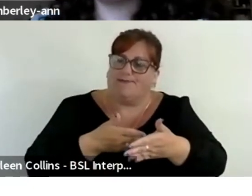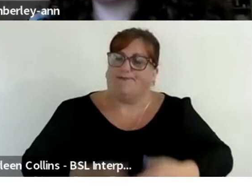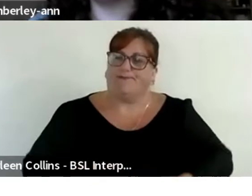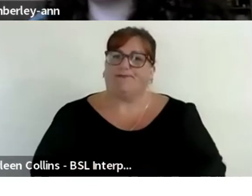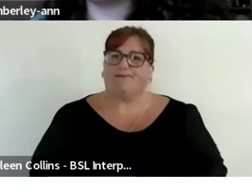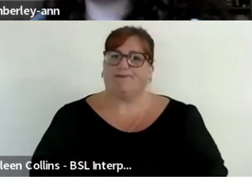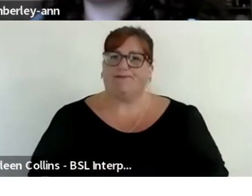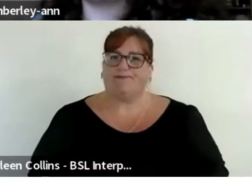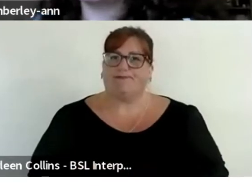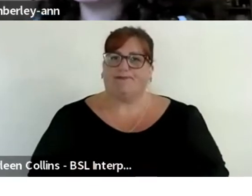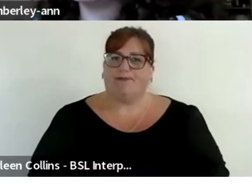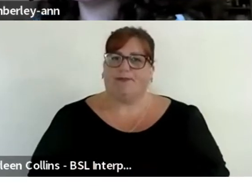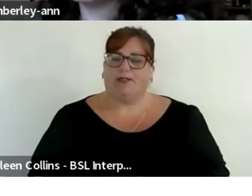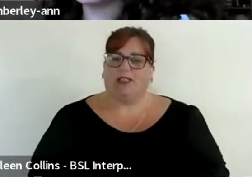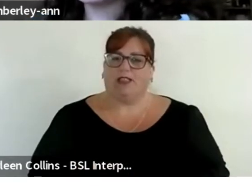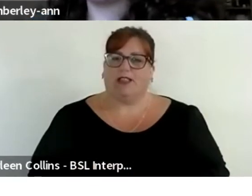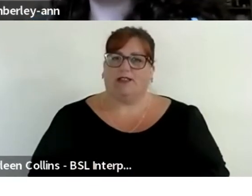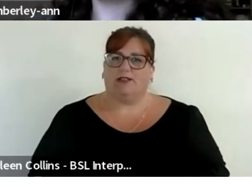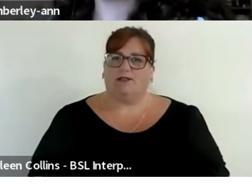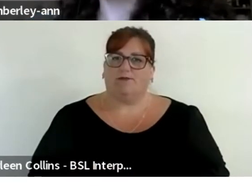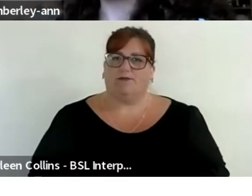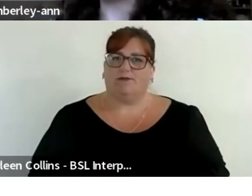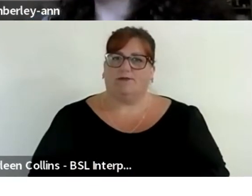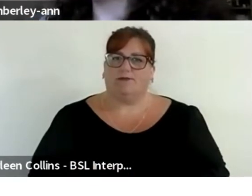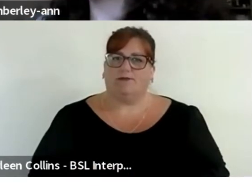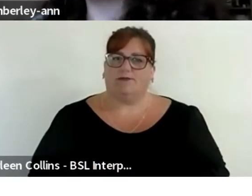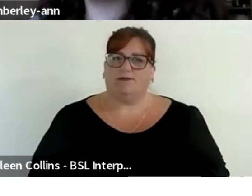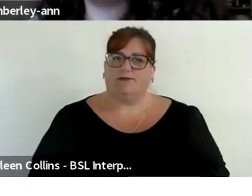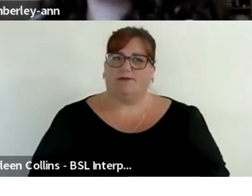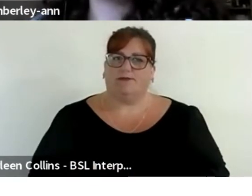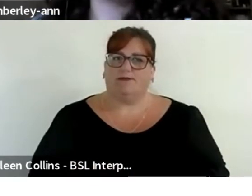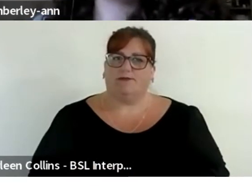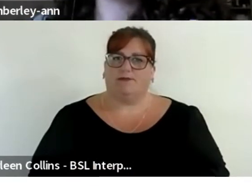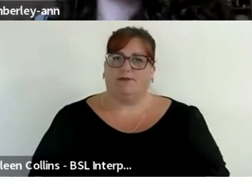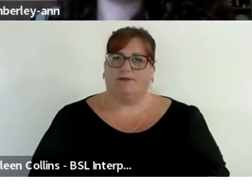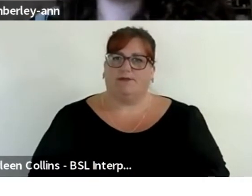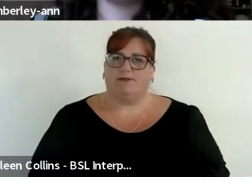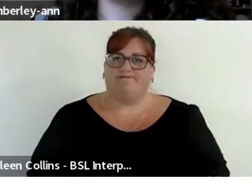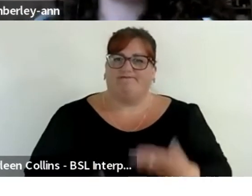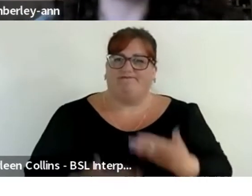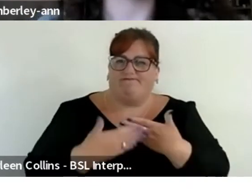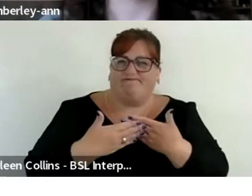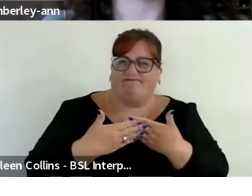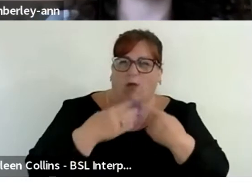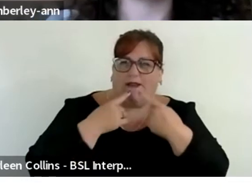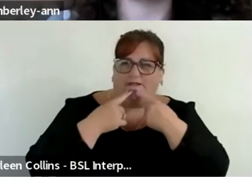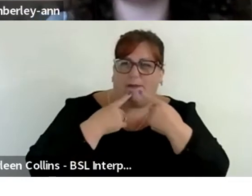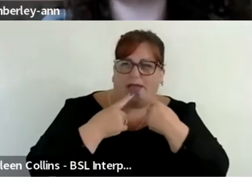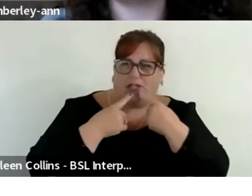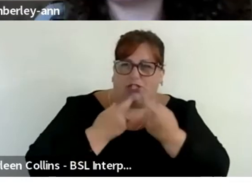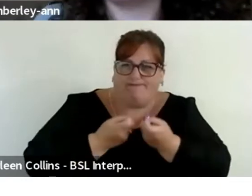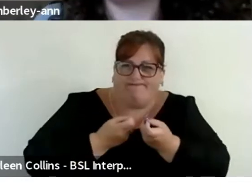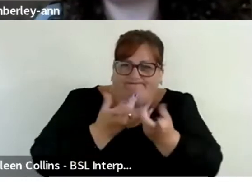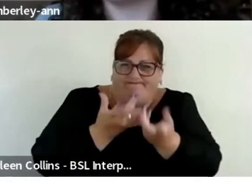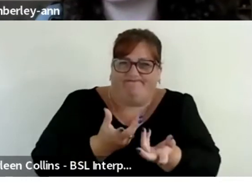If we go on to the next slide, please. I a little bit more information to share about the support that is available at PwC.